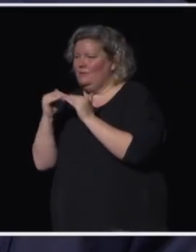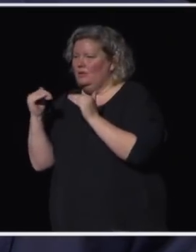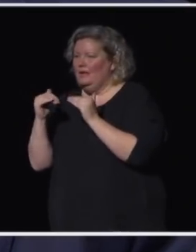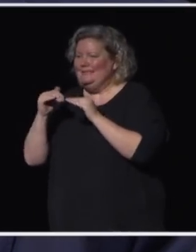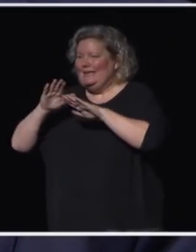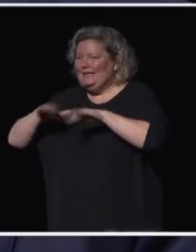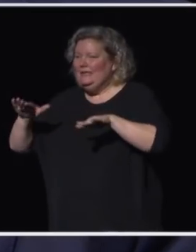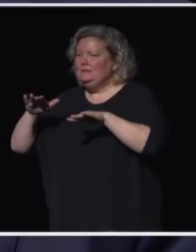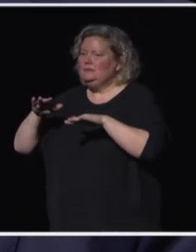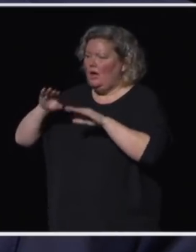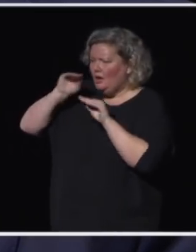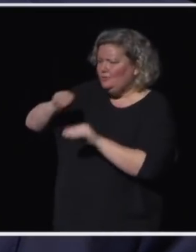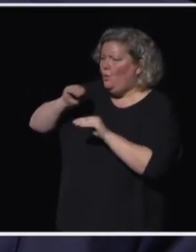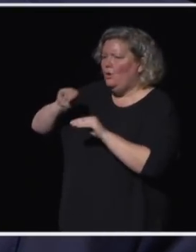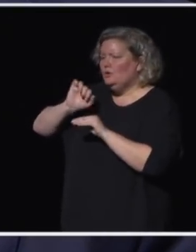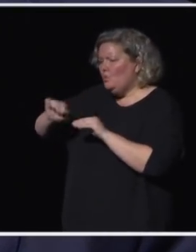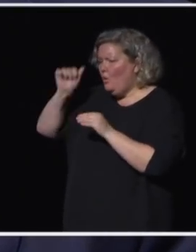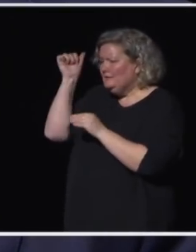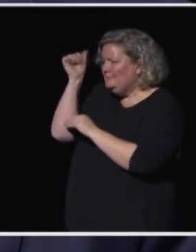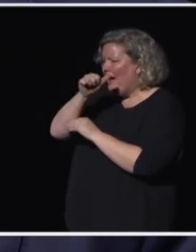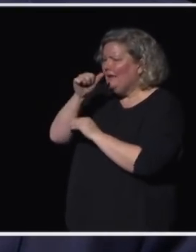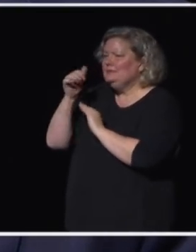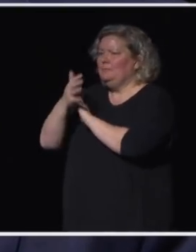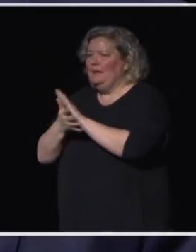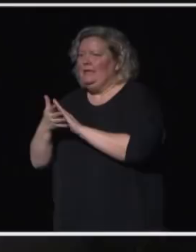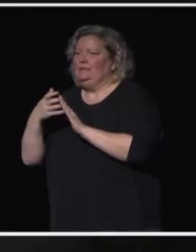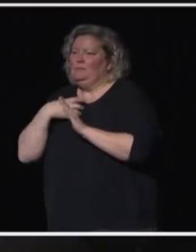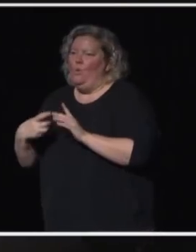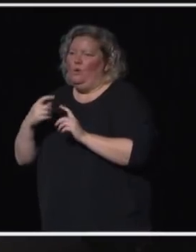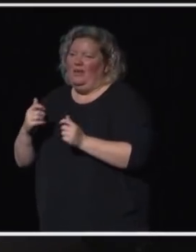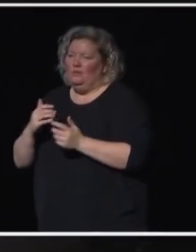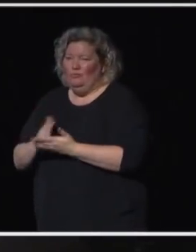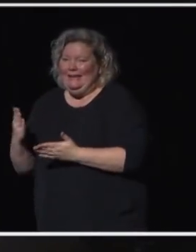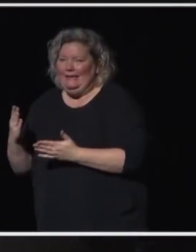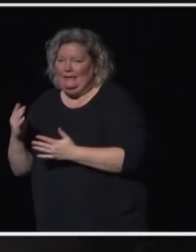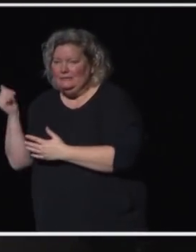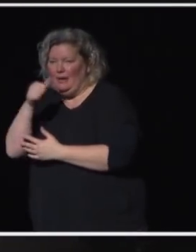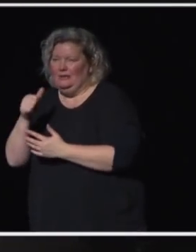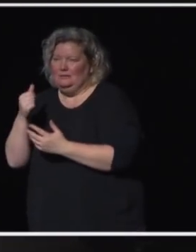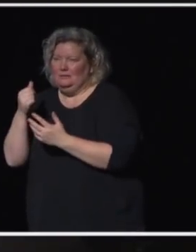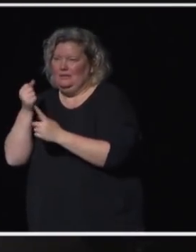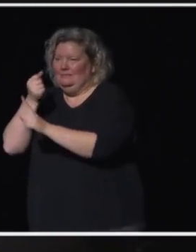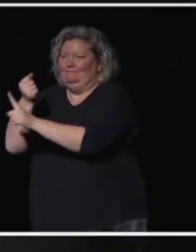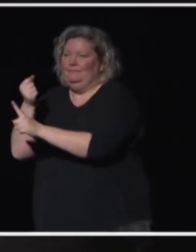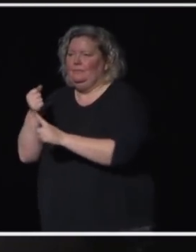that their intelligence means more than it actually does. Intelligence is nice.